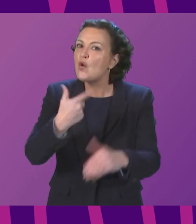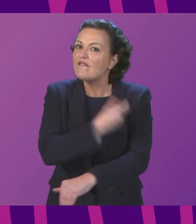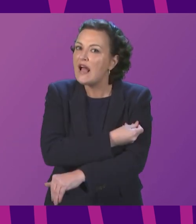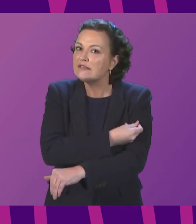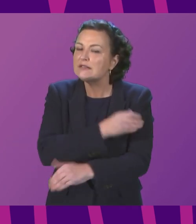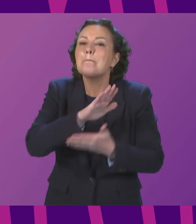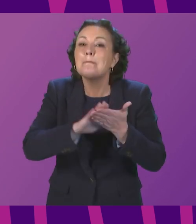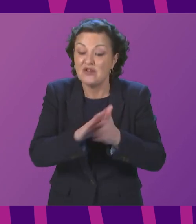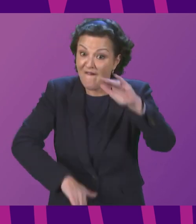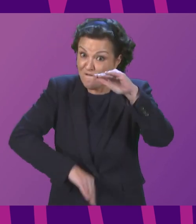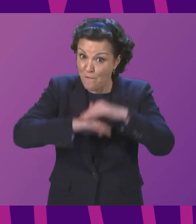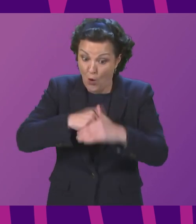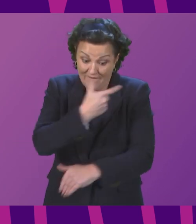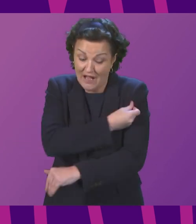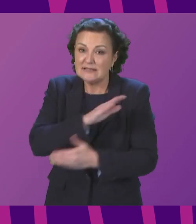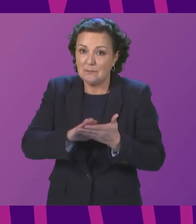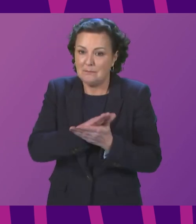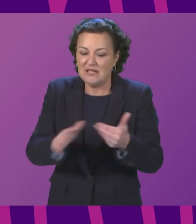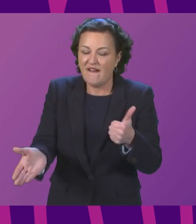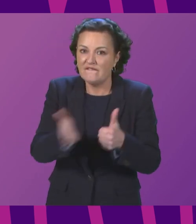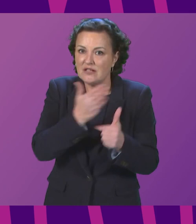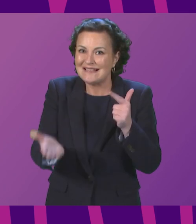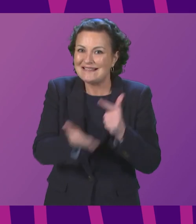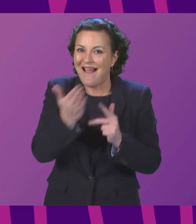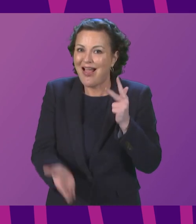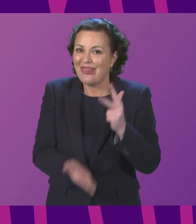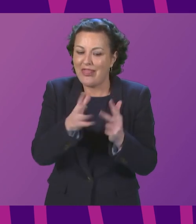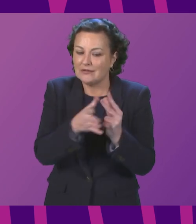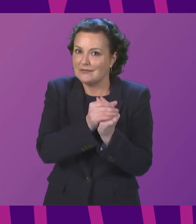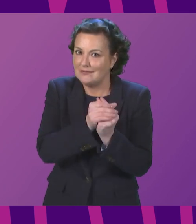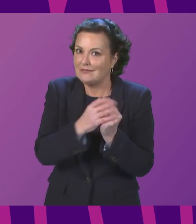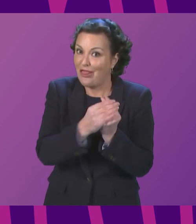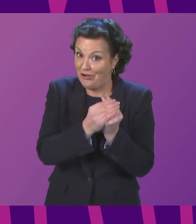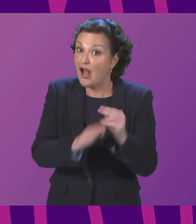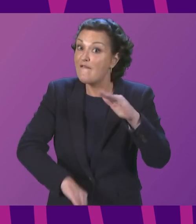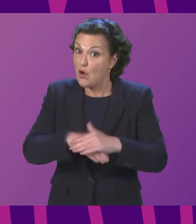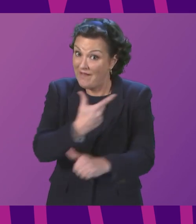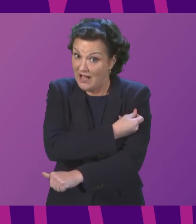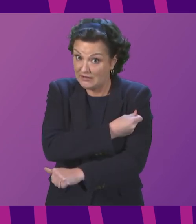had first, second and booster, or third, doses. For close contacts in those categories, the